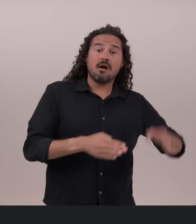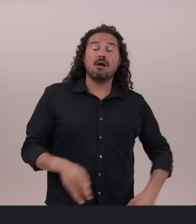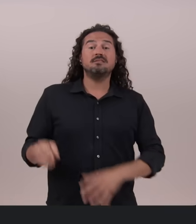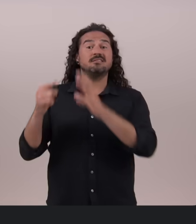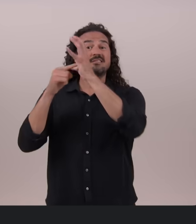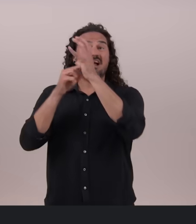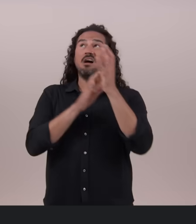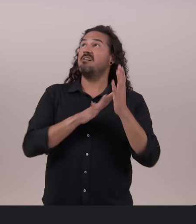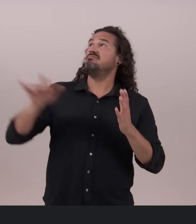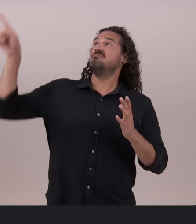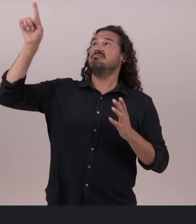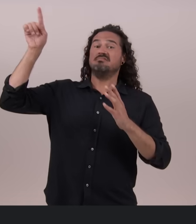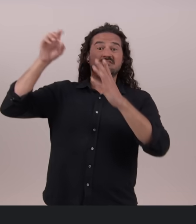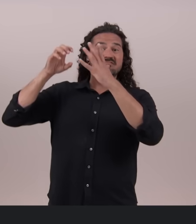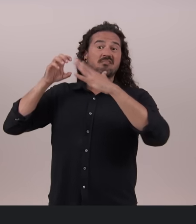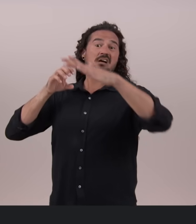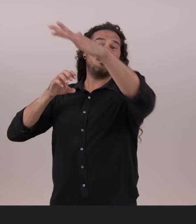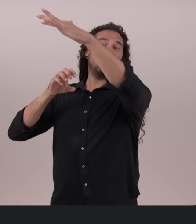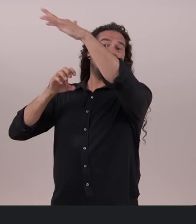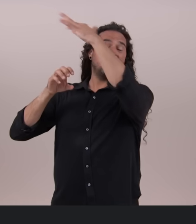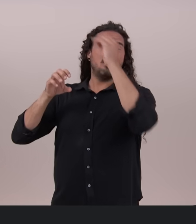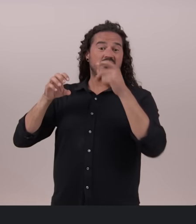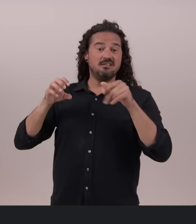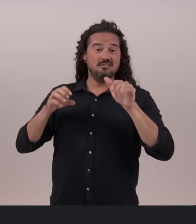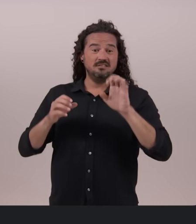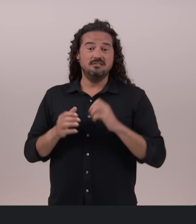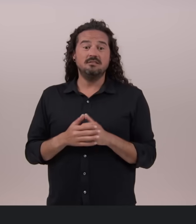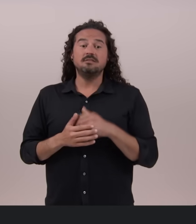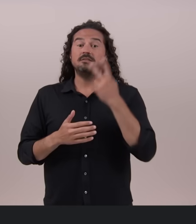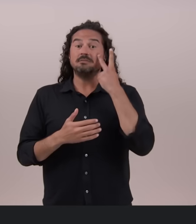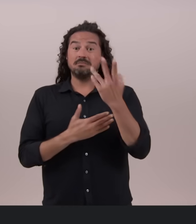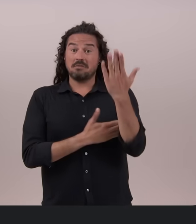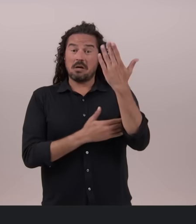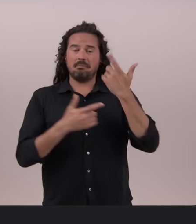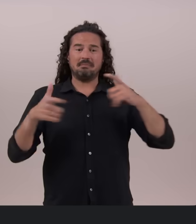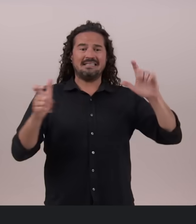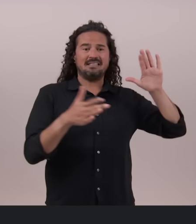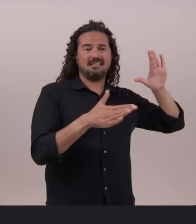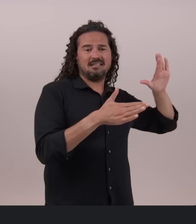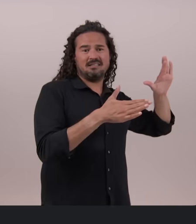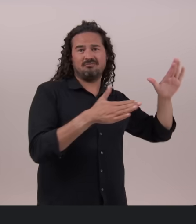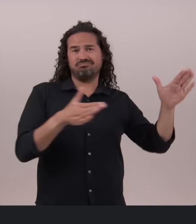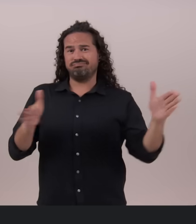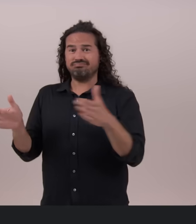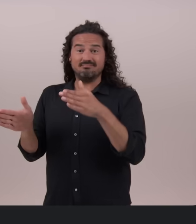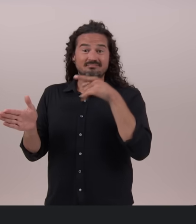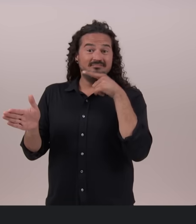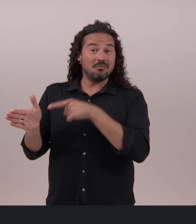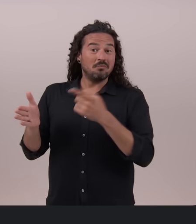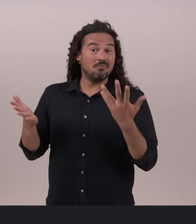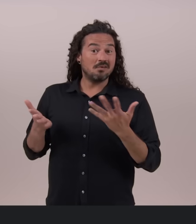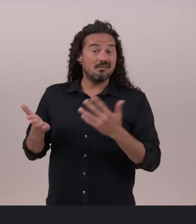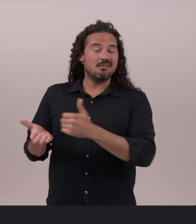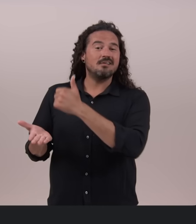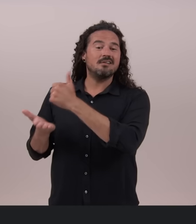And as you saw this morning, the big shift is our move towards agents, from AI that simply assists you